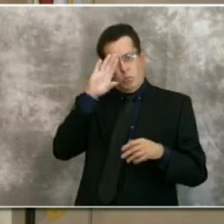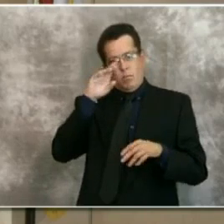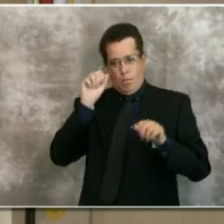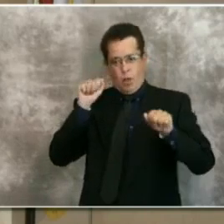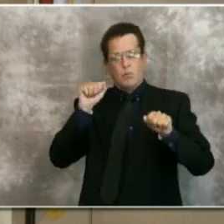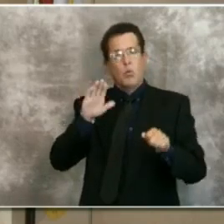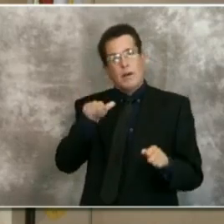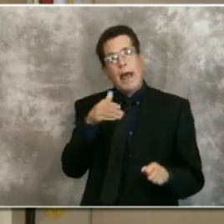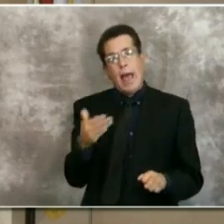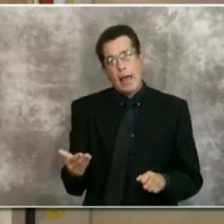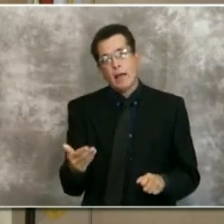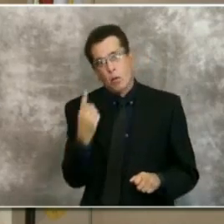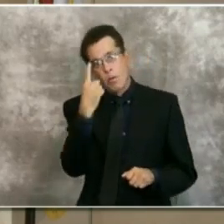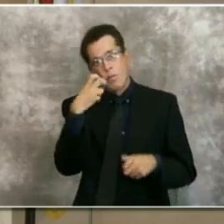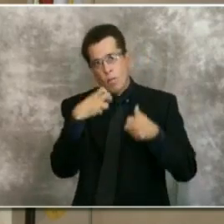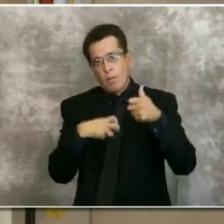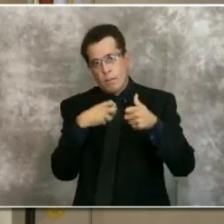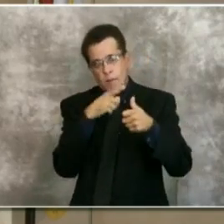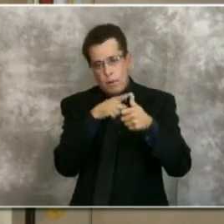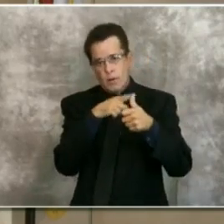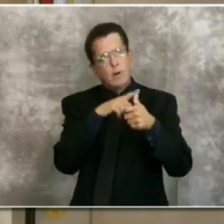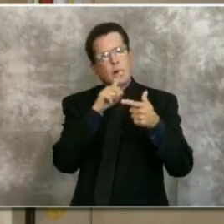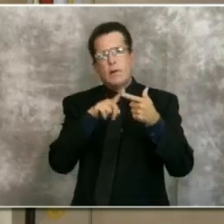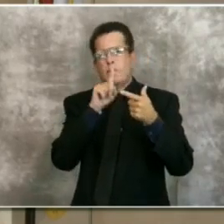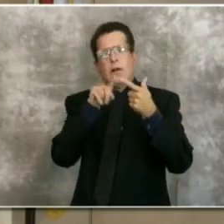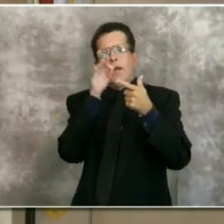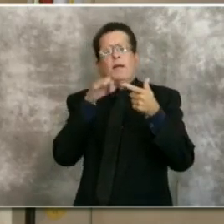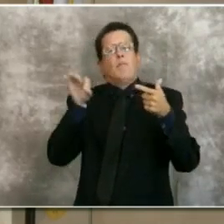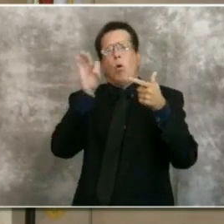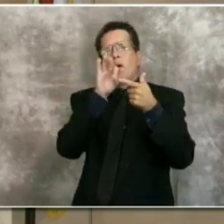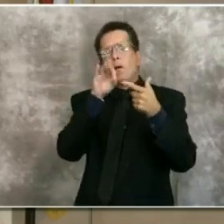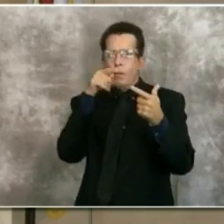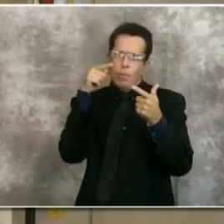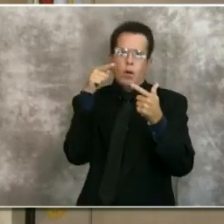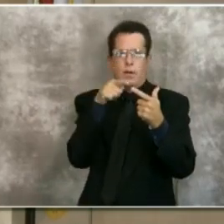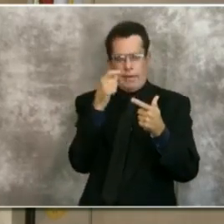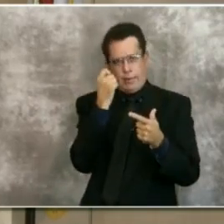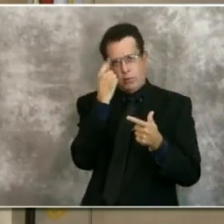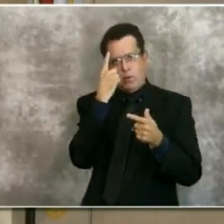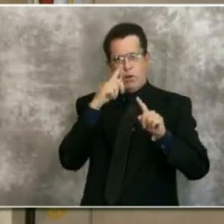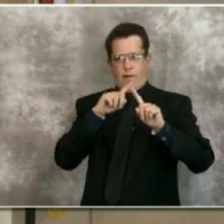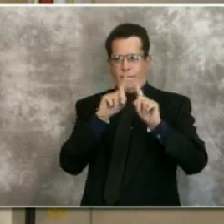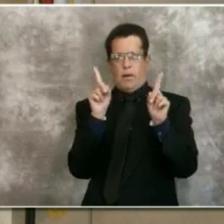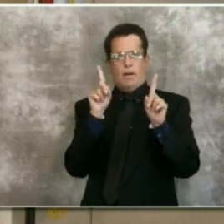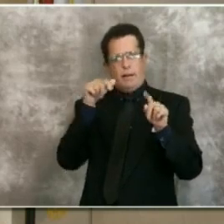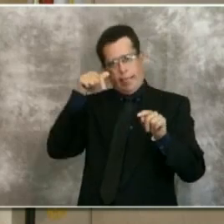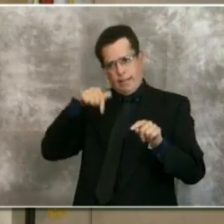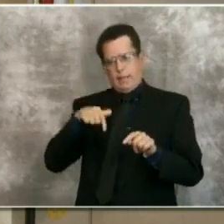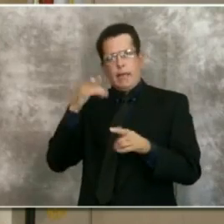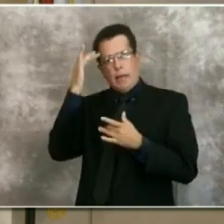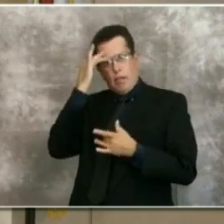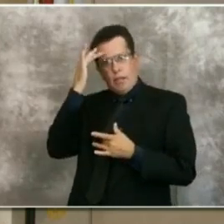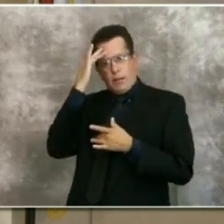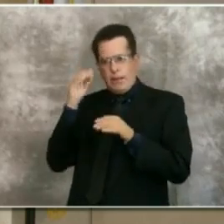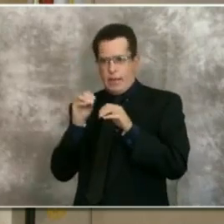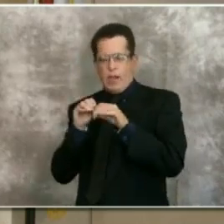TRUE THAT. THIS DISEASE IS IMPACTFUL NOT IT'S NOT ONLY BECAUSE OF THE POSSIBILITY OF DYING, THAT'S BAD ENOUGH AS IT